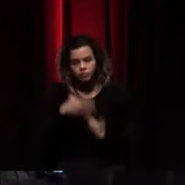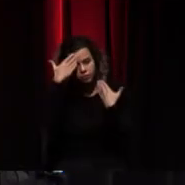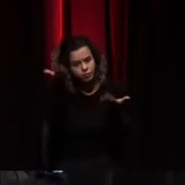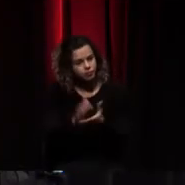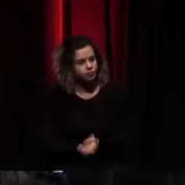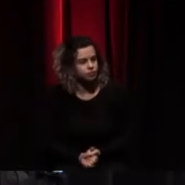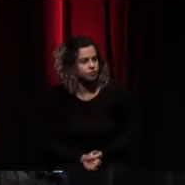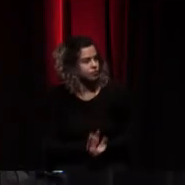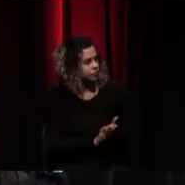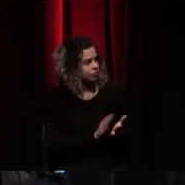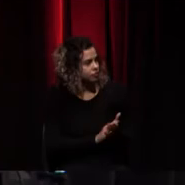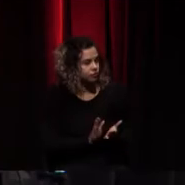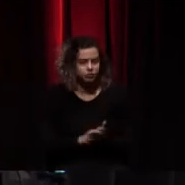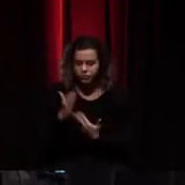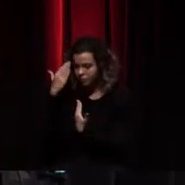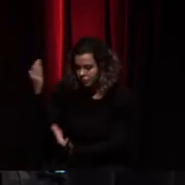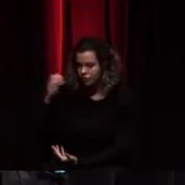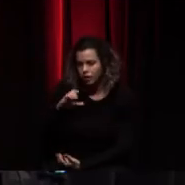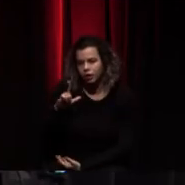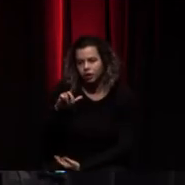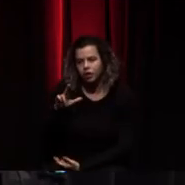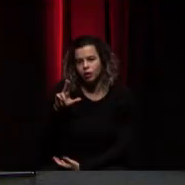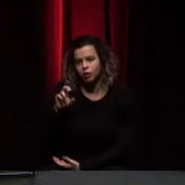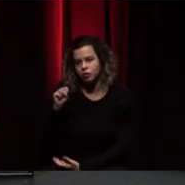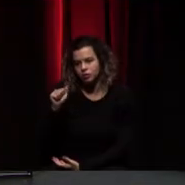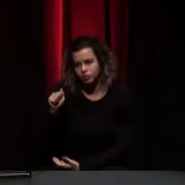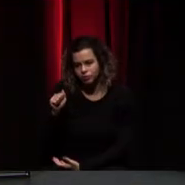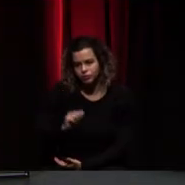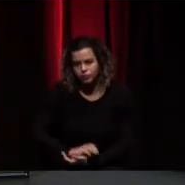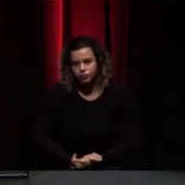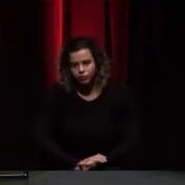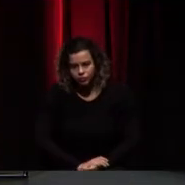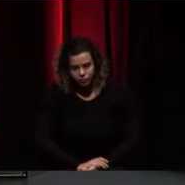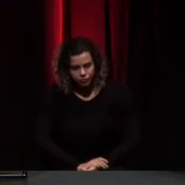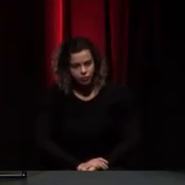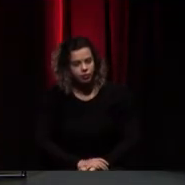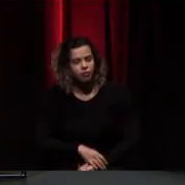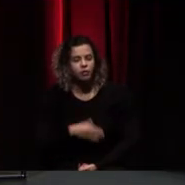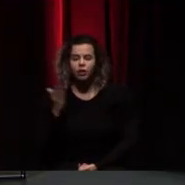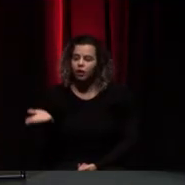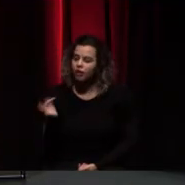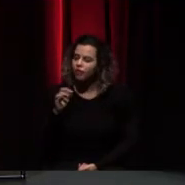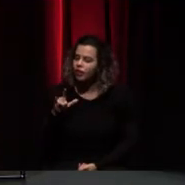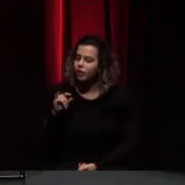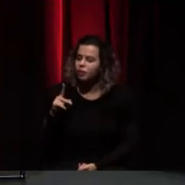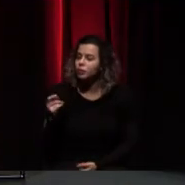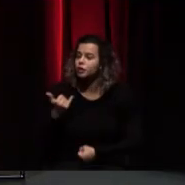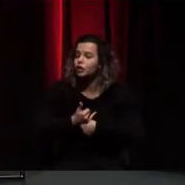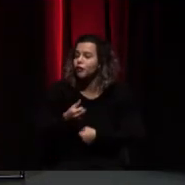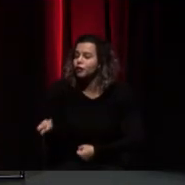Thank you very much, Cleusa. Felipe, who is the Brazilian journalist new boss?